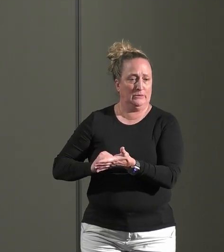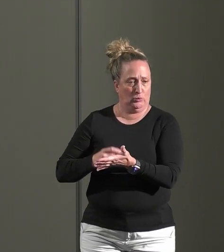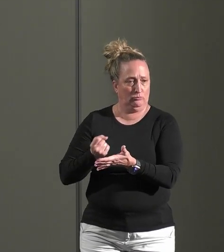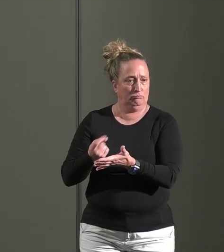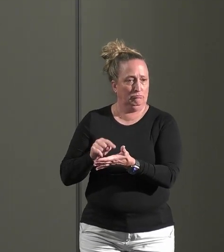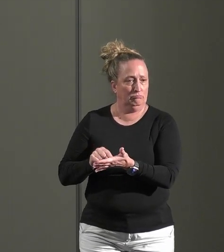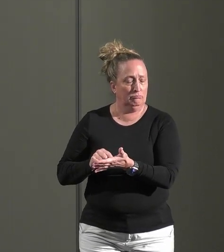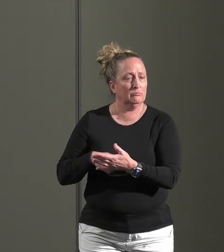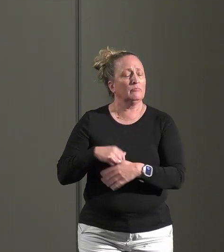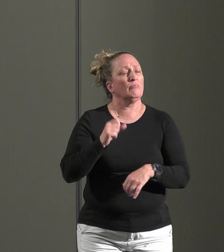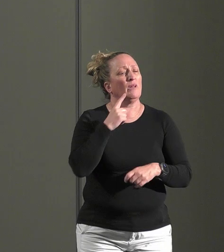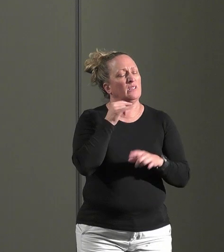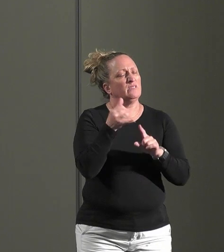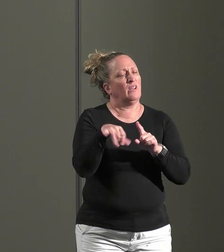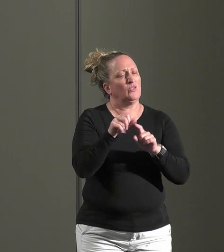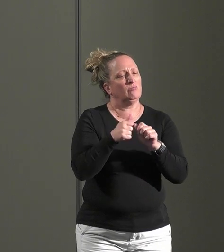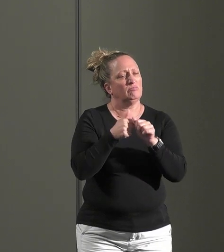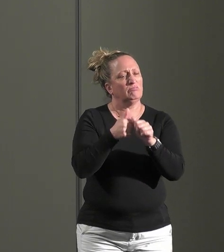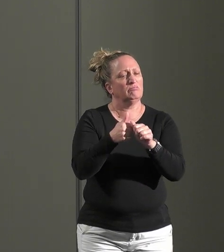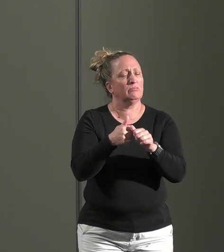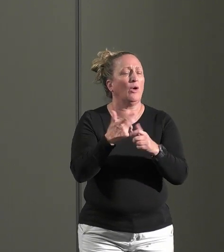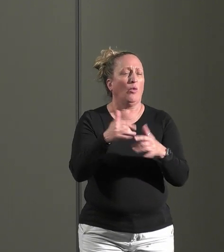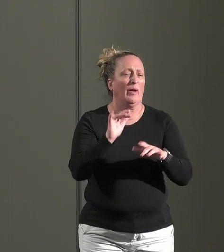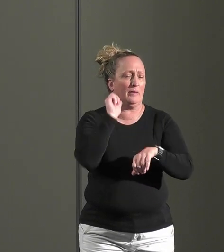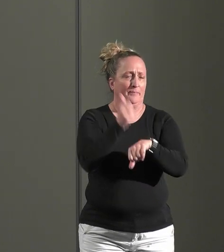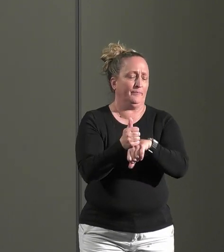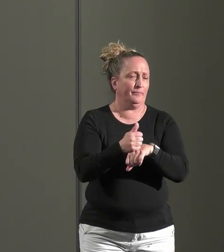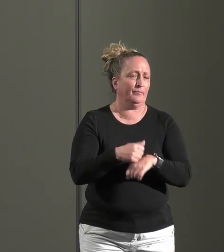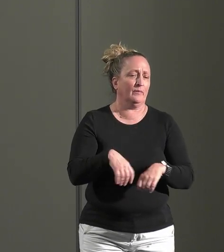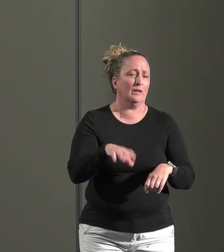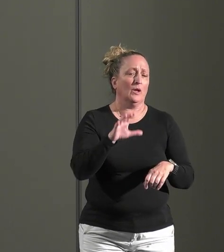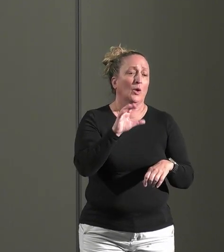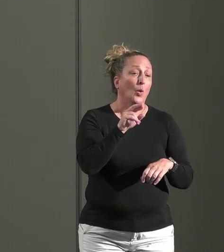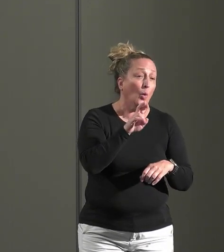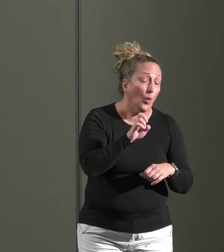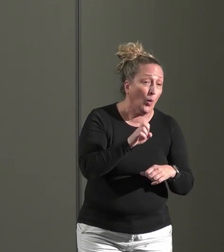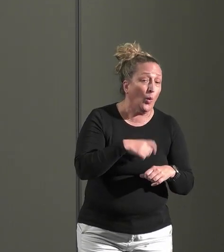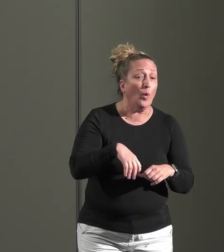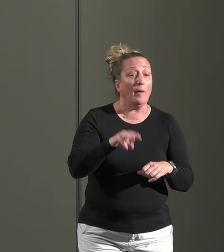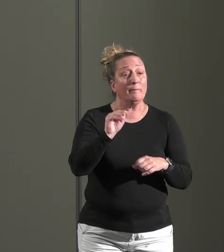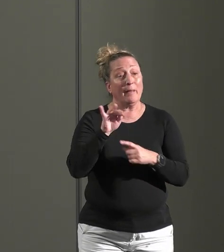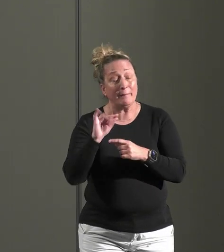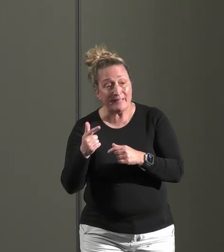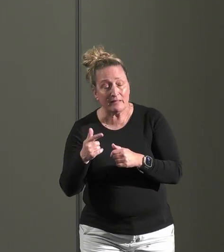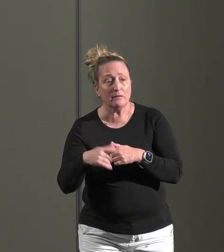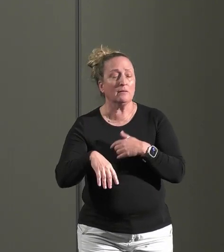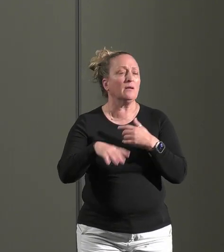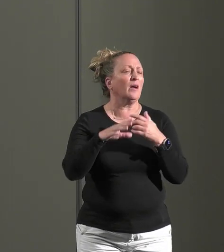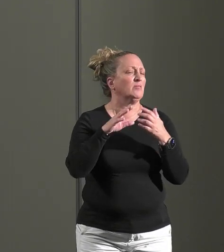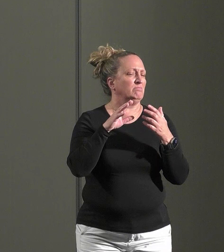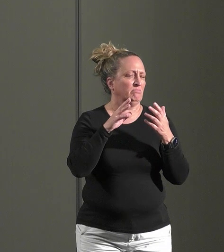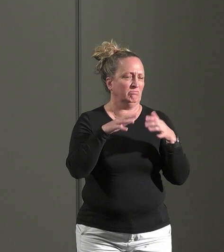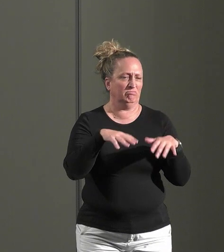Those are governed by stand AND there is core accessibility mapping and that takes the ARIA